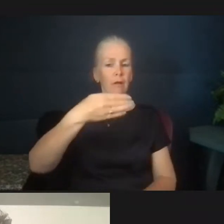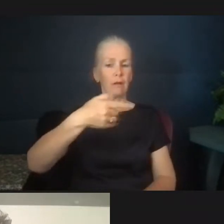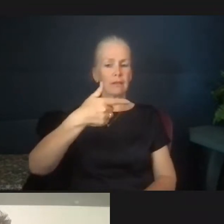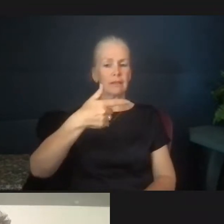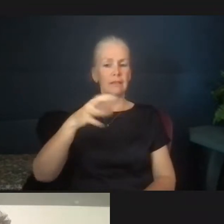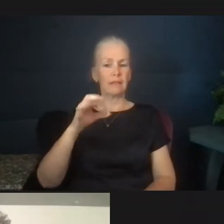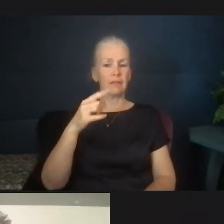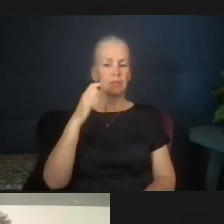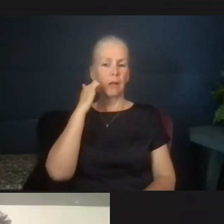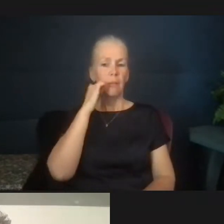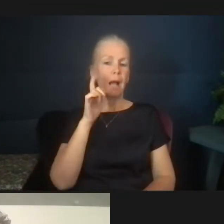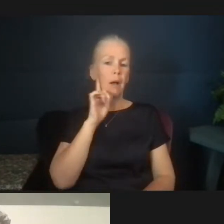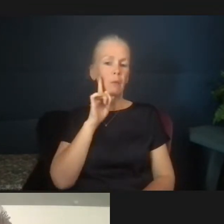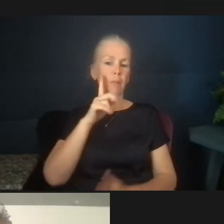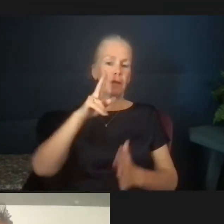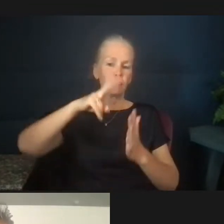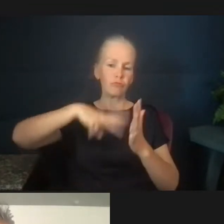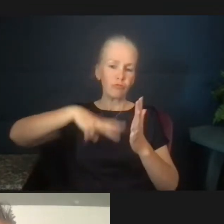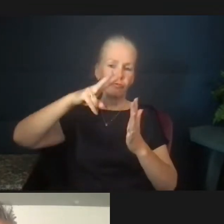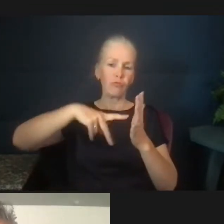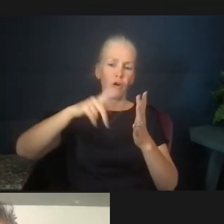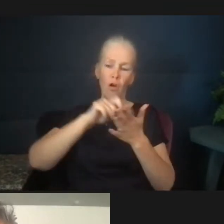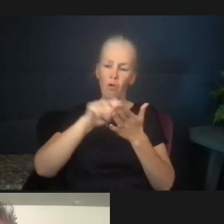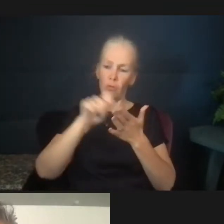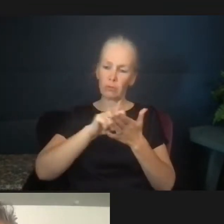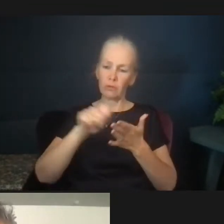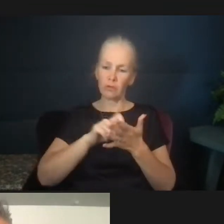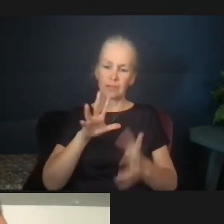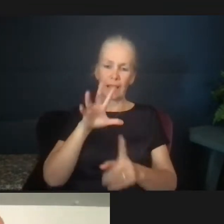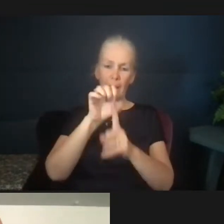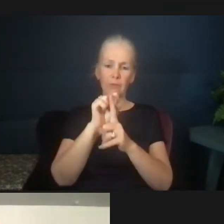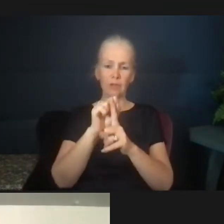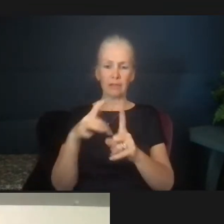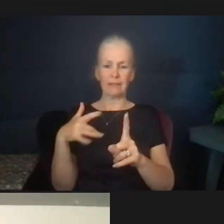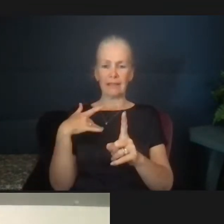lots of, sort of, literature and publications to capture the essence of intersectionality